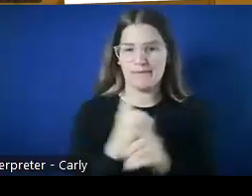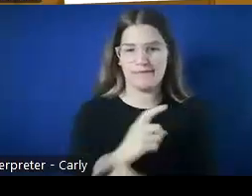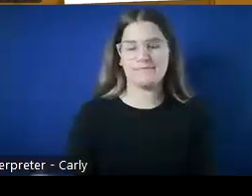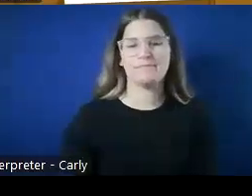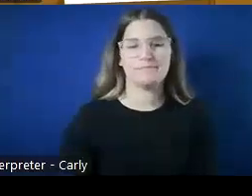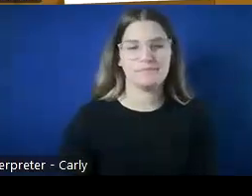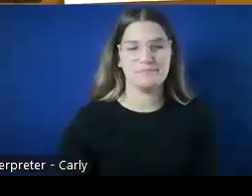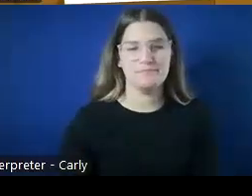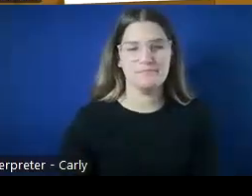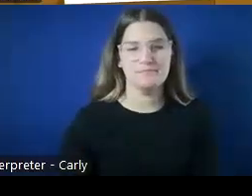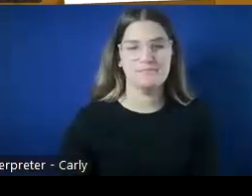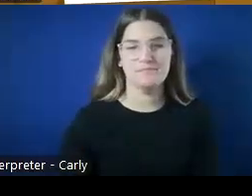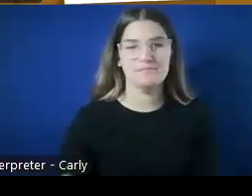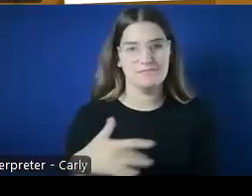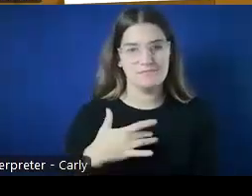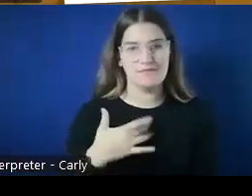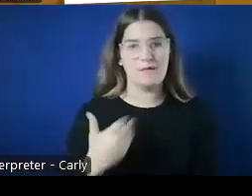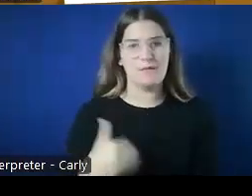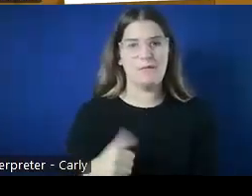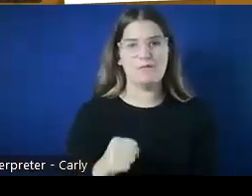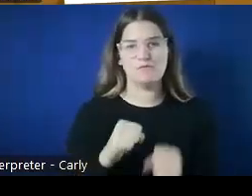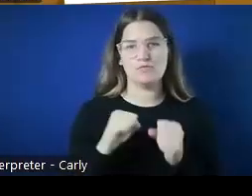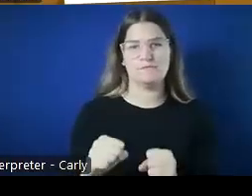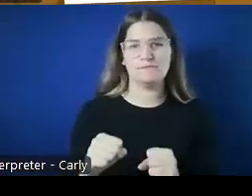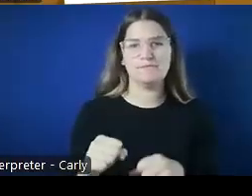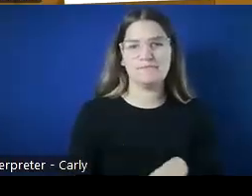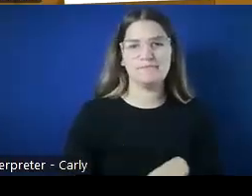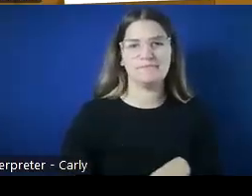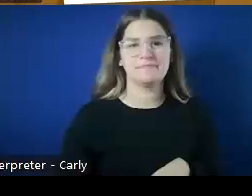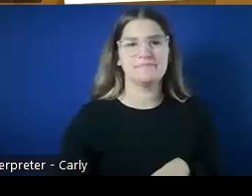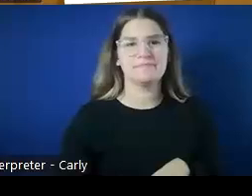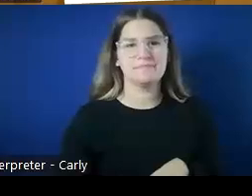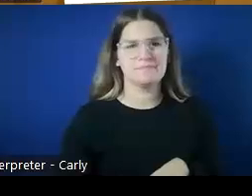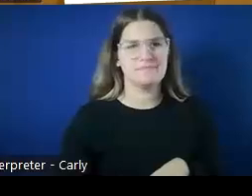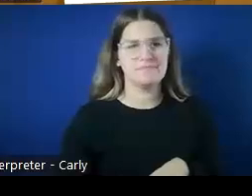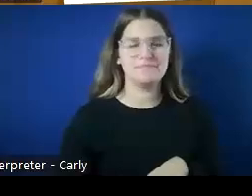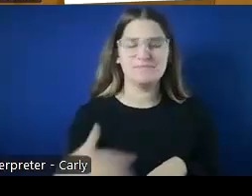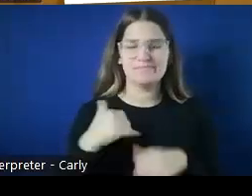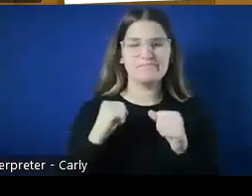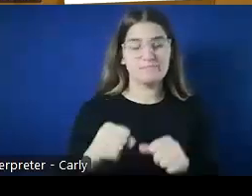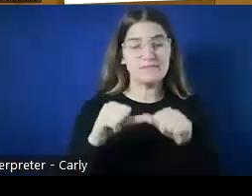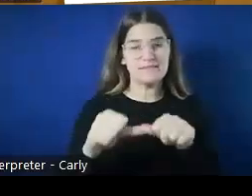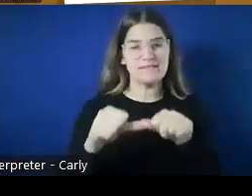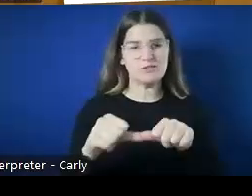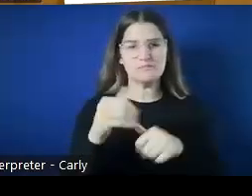strongly that urgent cares need to exist within a Continuum of Care um and so that includes our